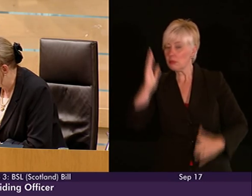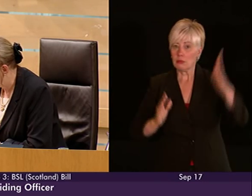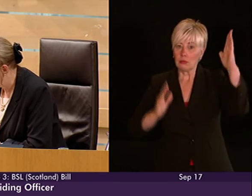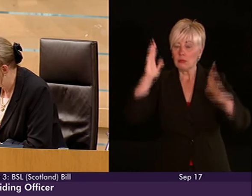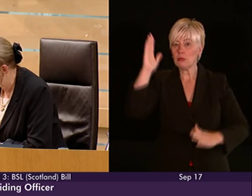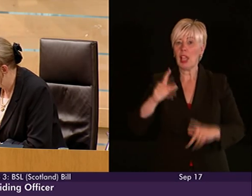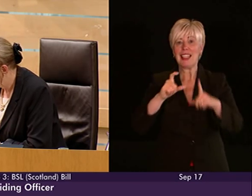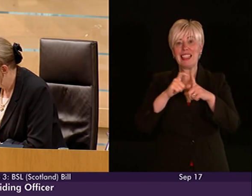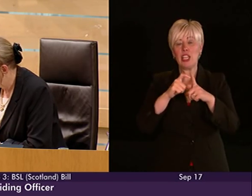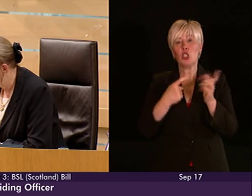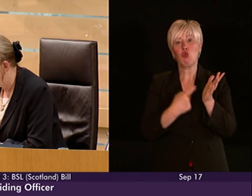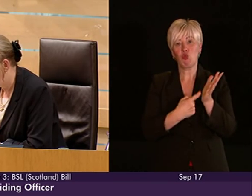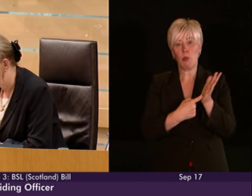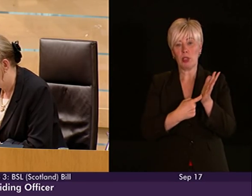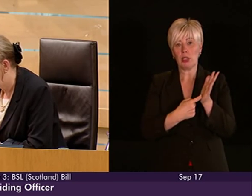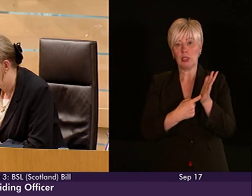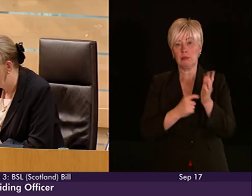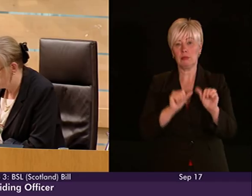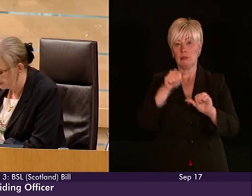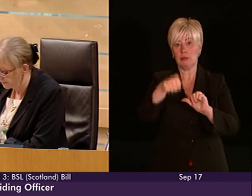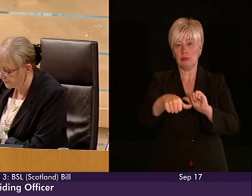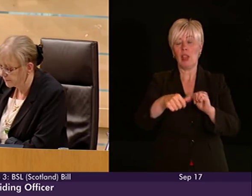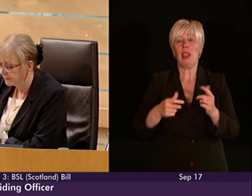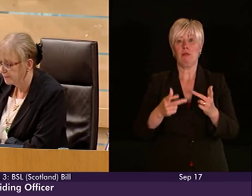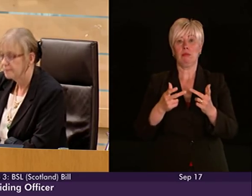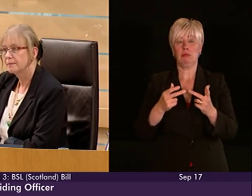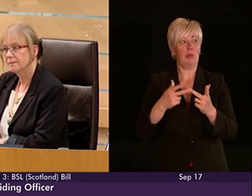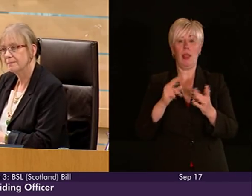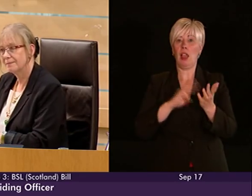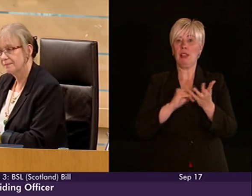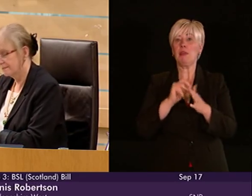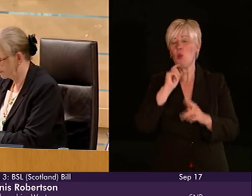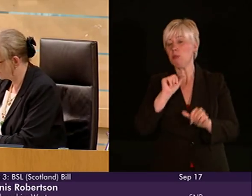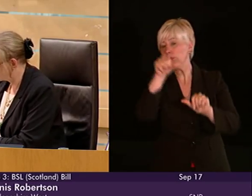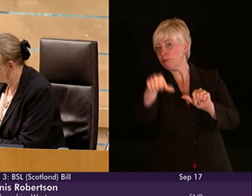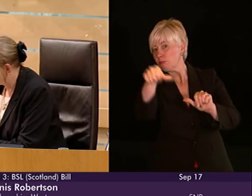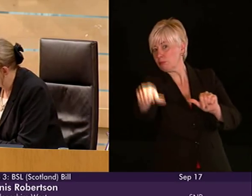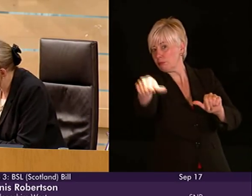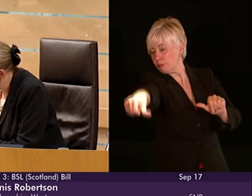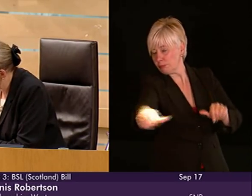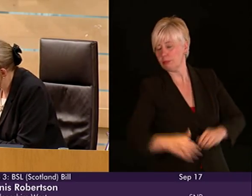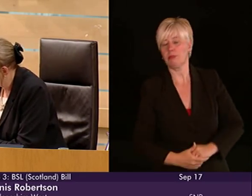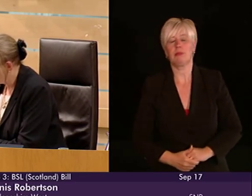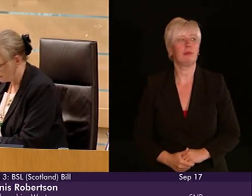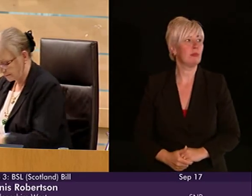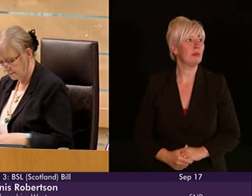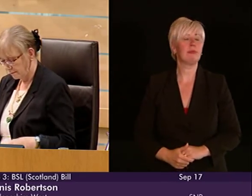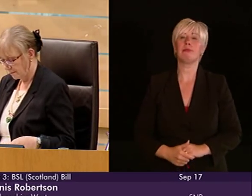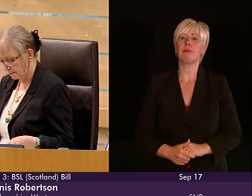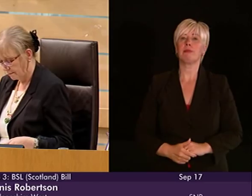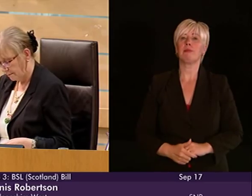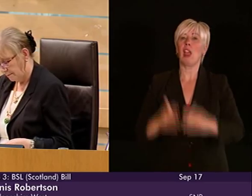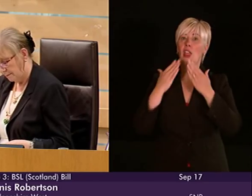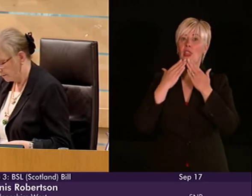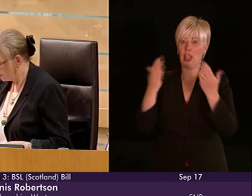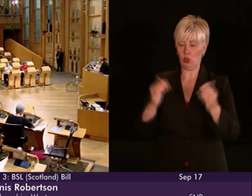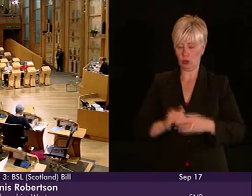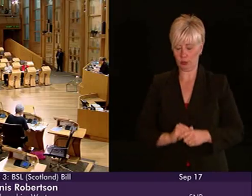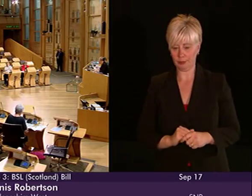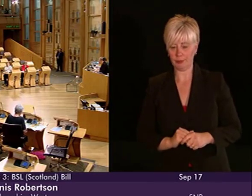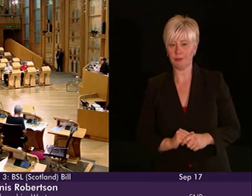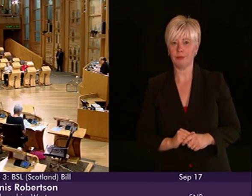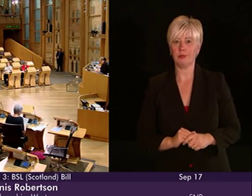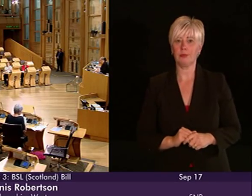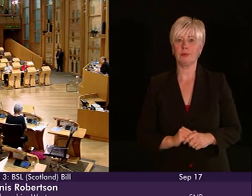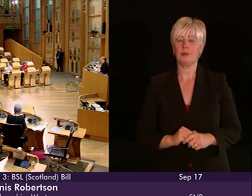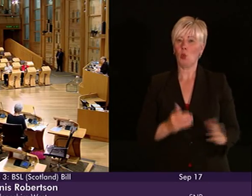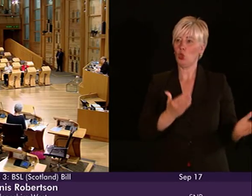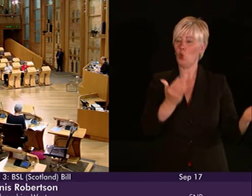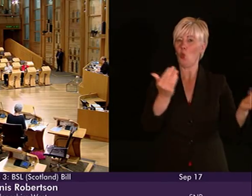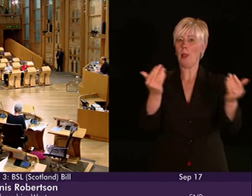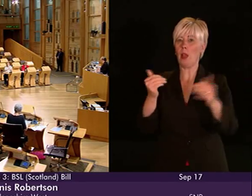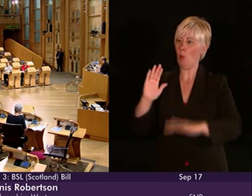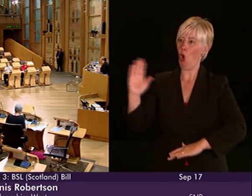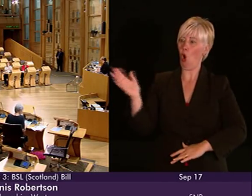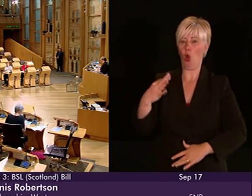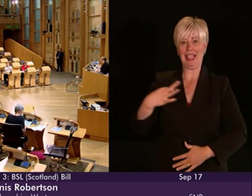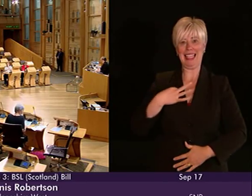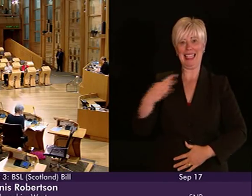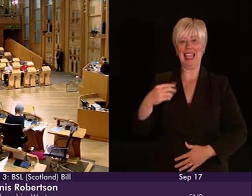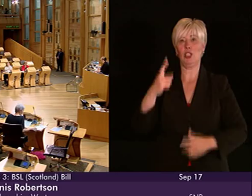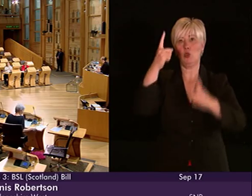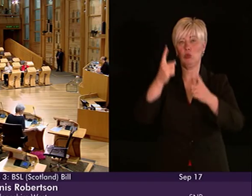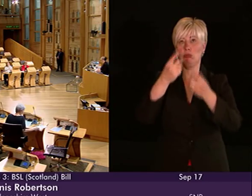Dennis Robertson (Aberdeenshire West) (SNP): I welcome all our guests to our gallery this